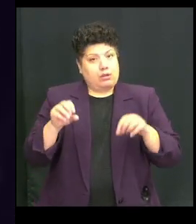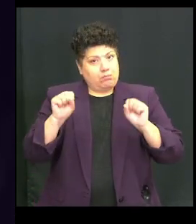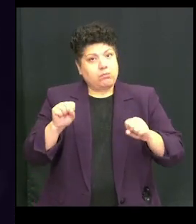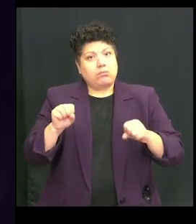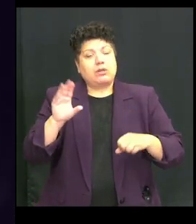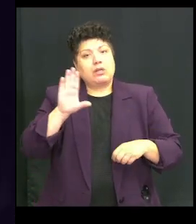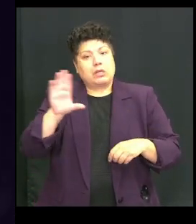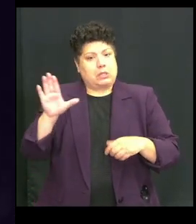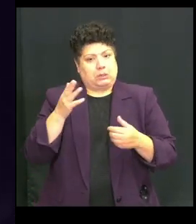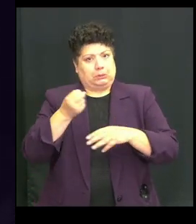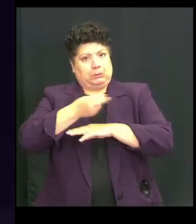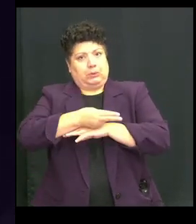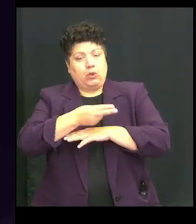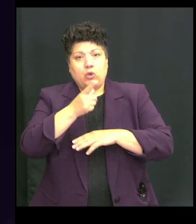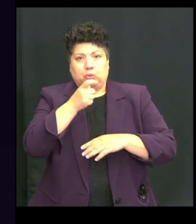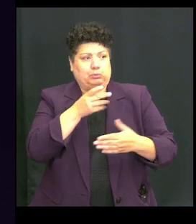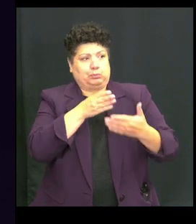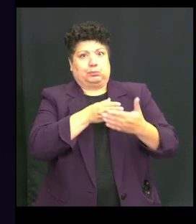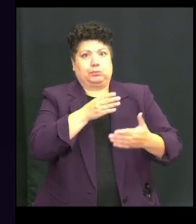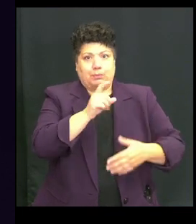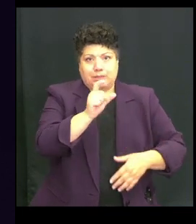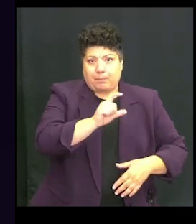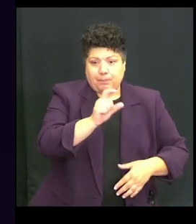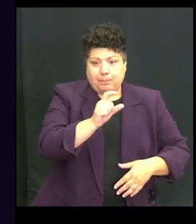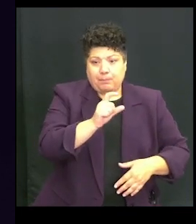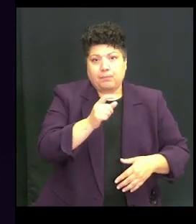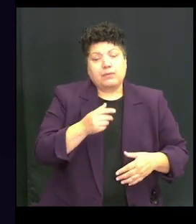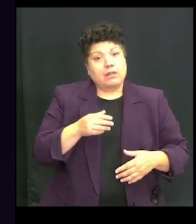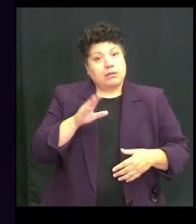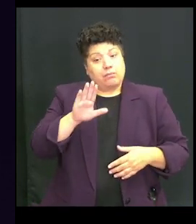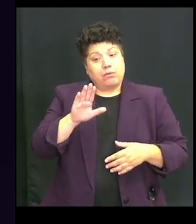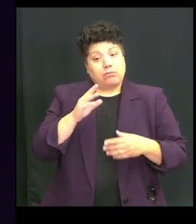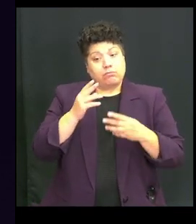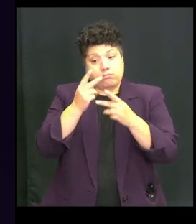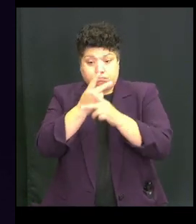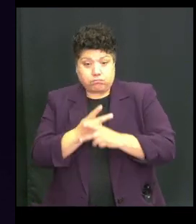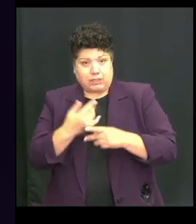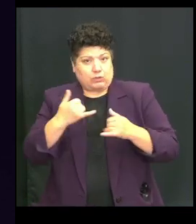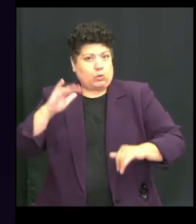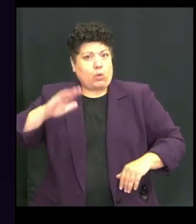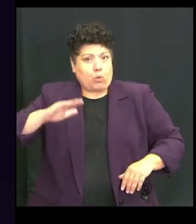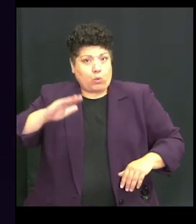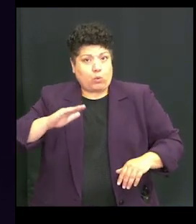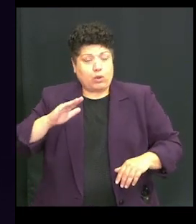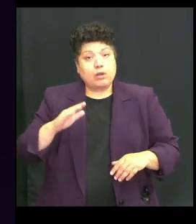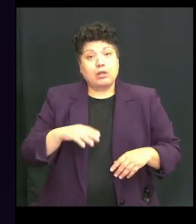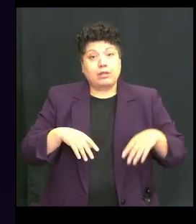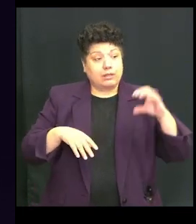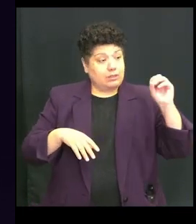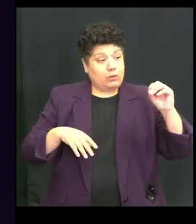But on this index, it's still relatively low, about 27 on a zero to a hundred scale.